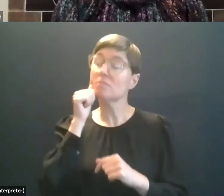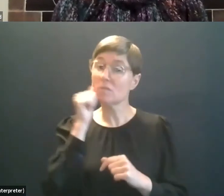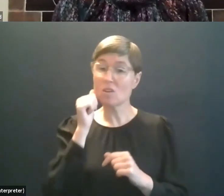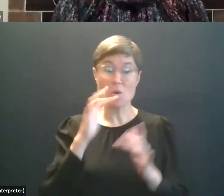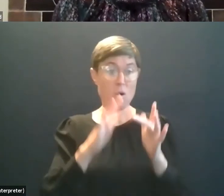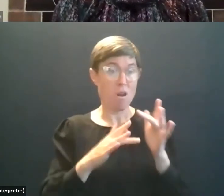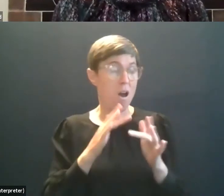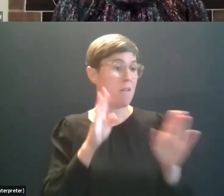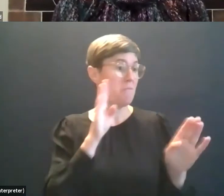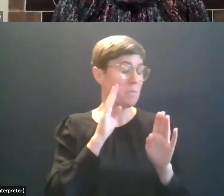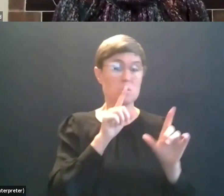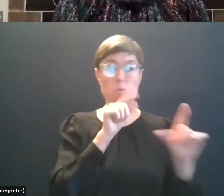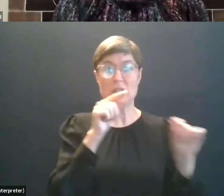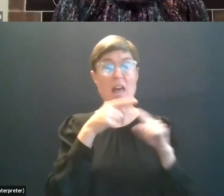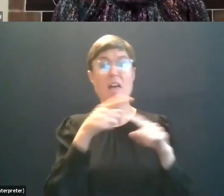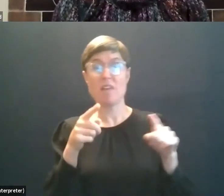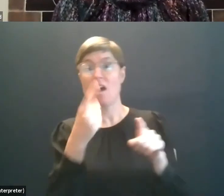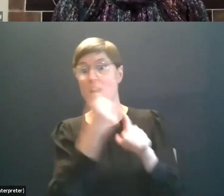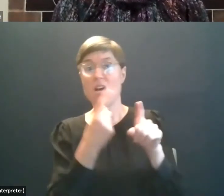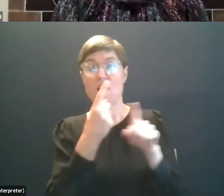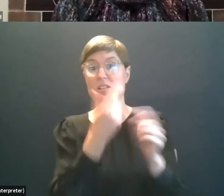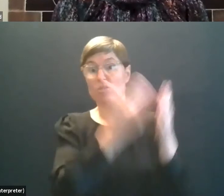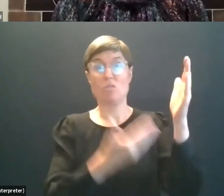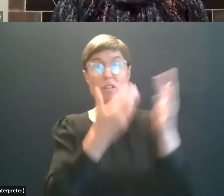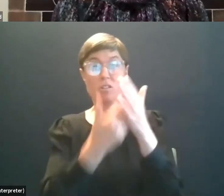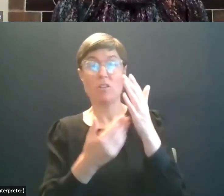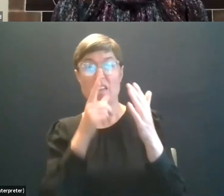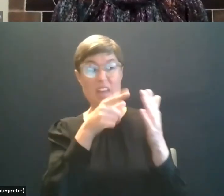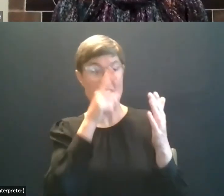what to hear, it seems like this is a growing problem and it has the real potential, and